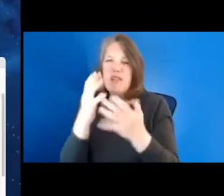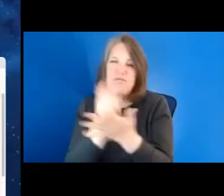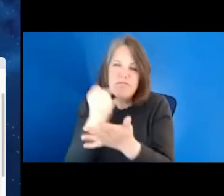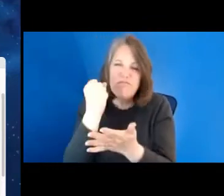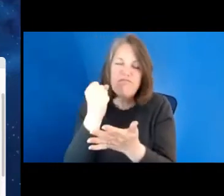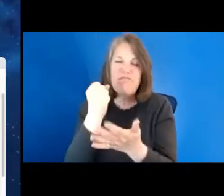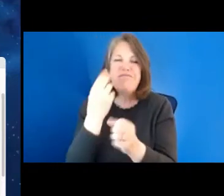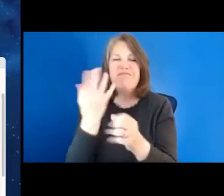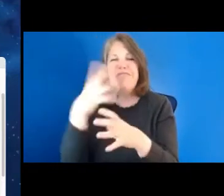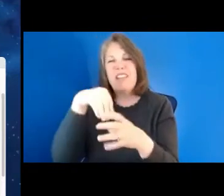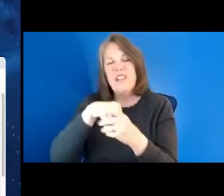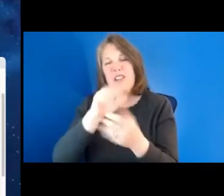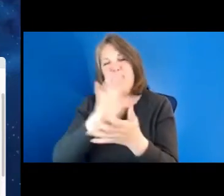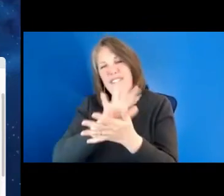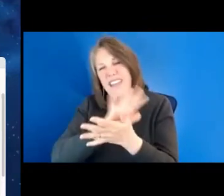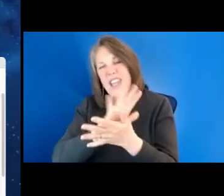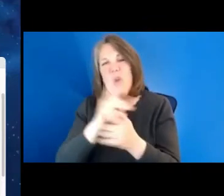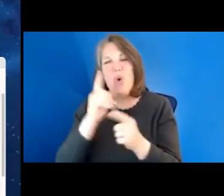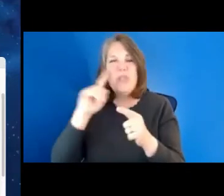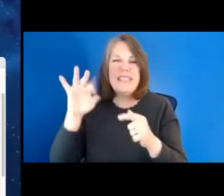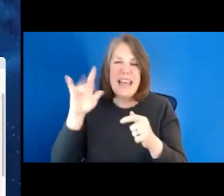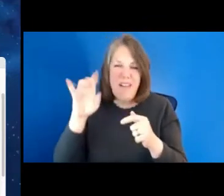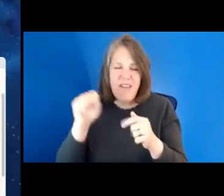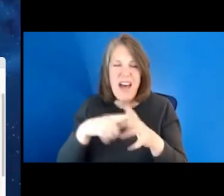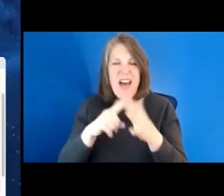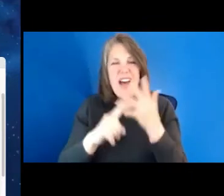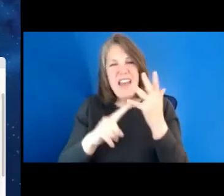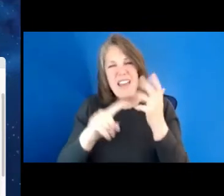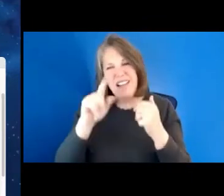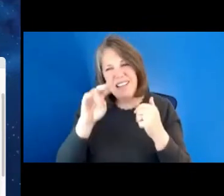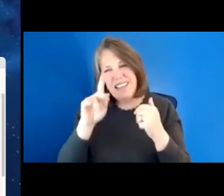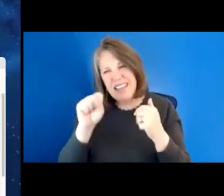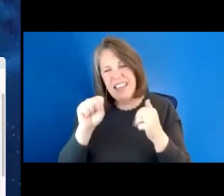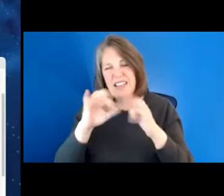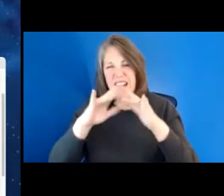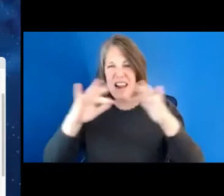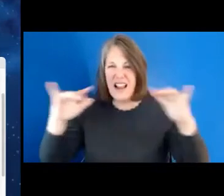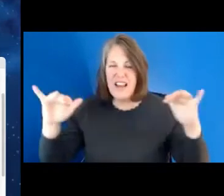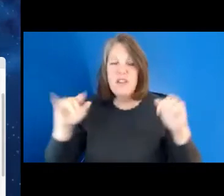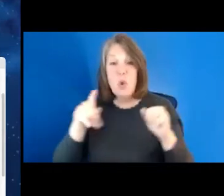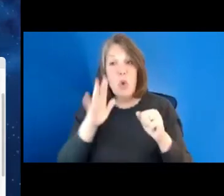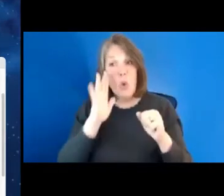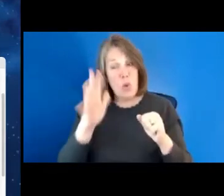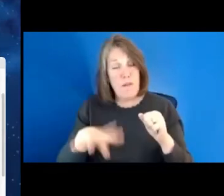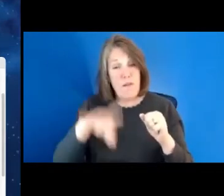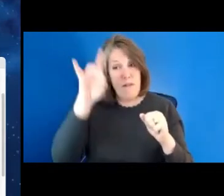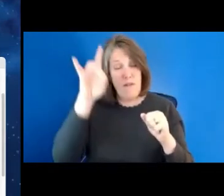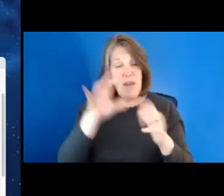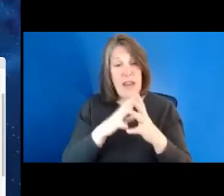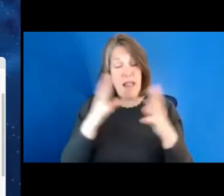video sound files and things like that. 17:14:32 So you will find a lot of information